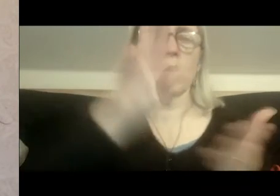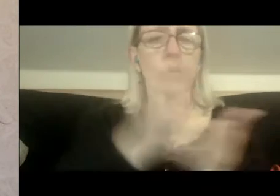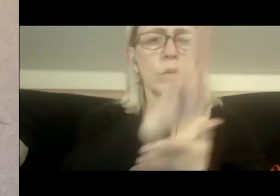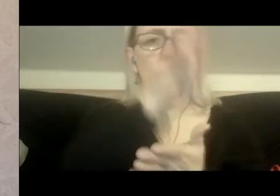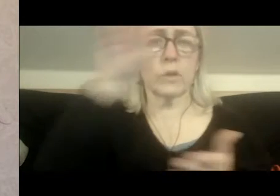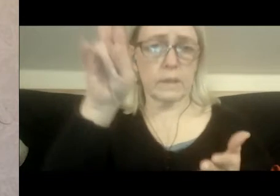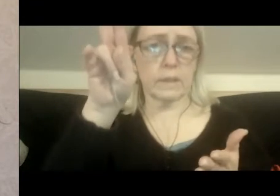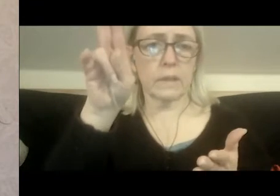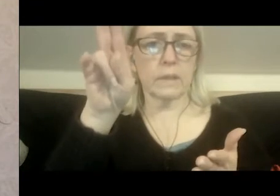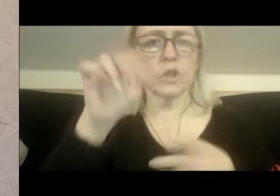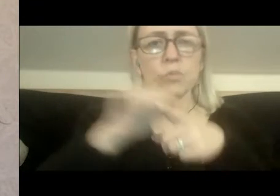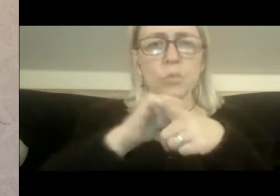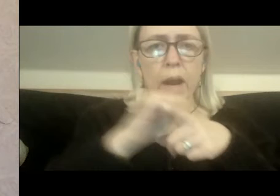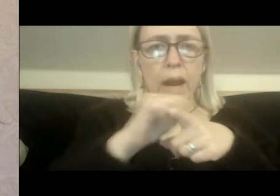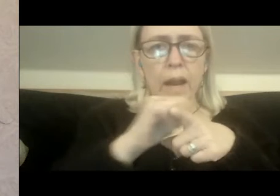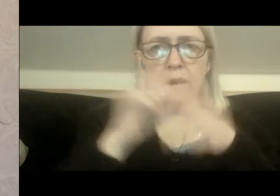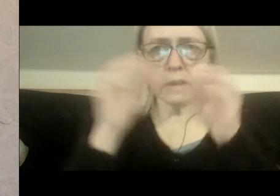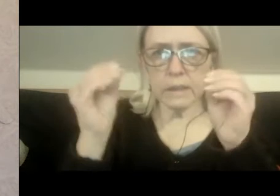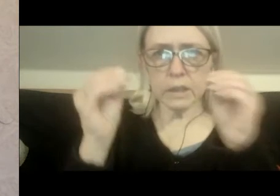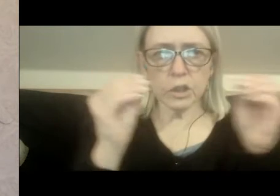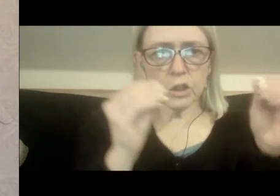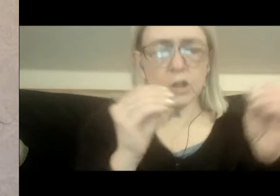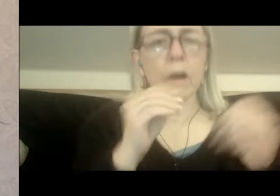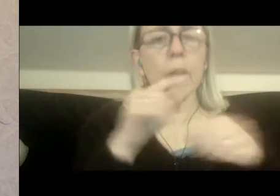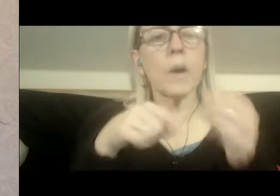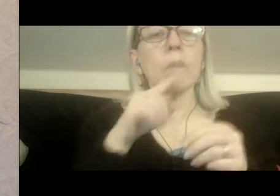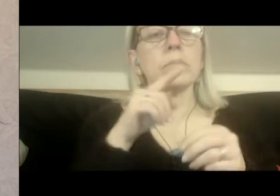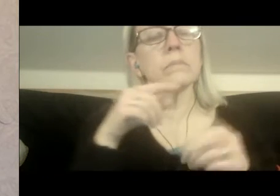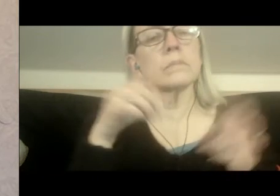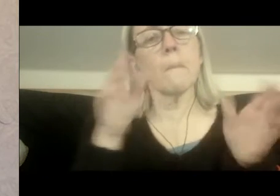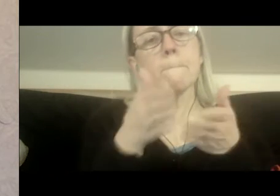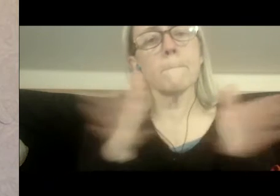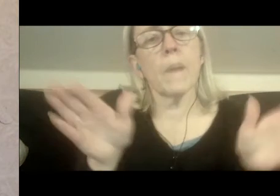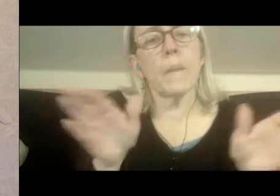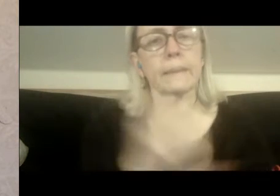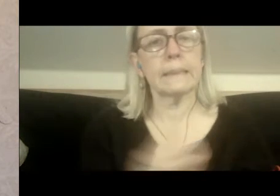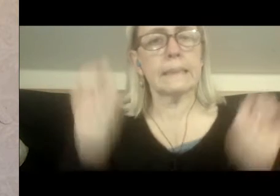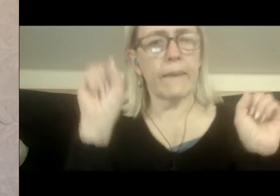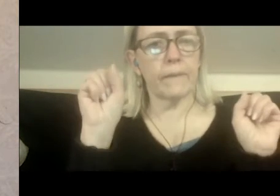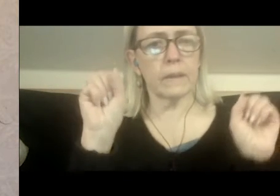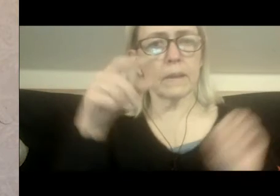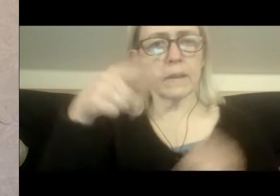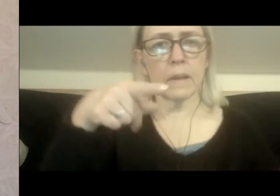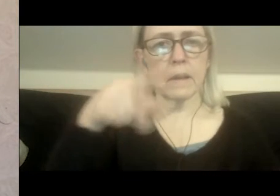So, building a supportive open-minded inclusive community, this is always a priority at Brown.